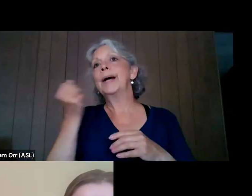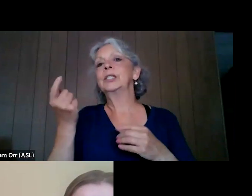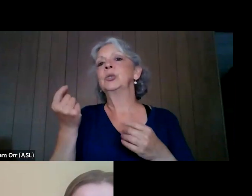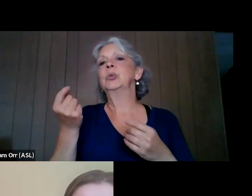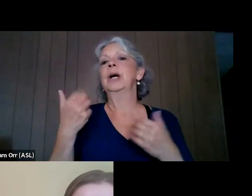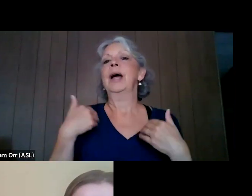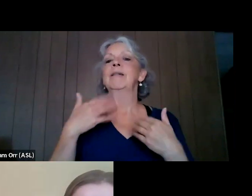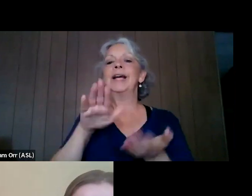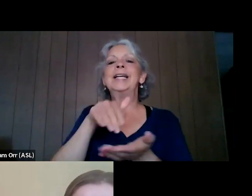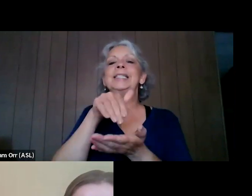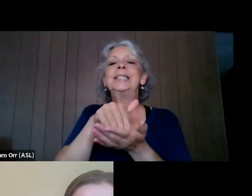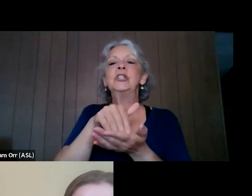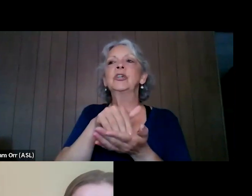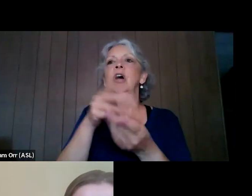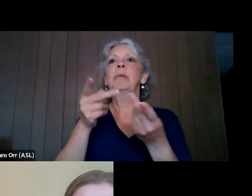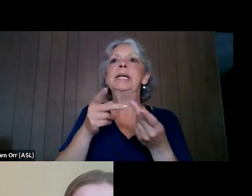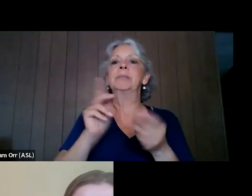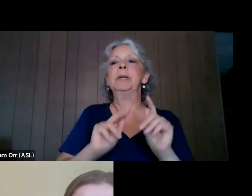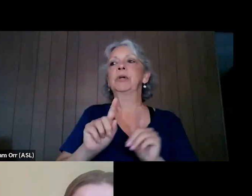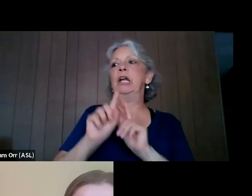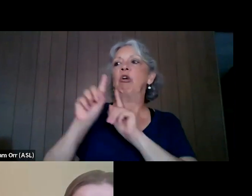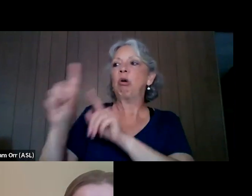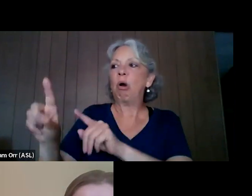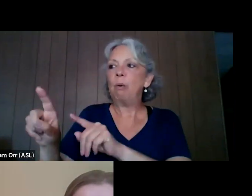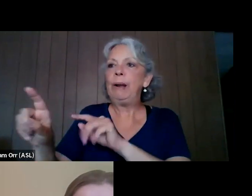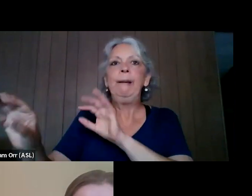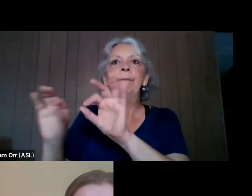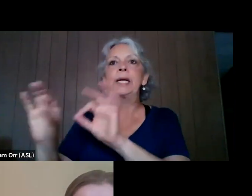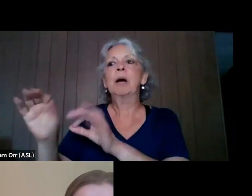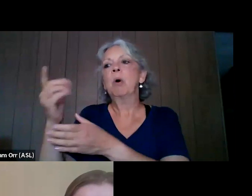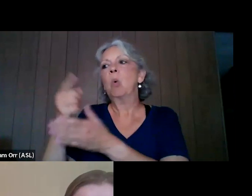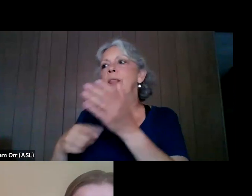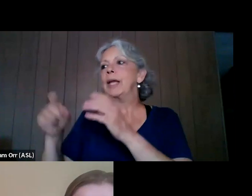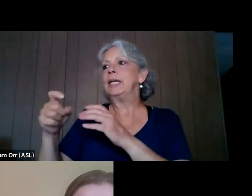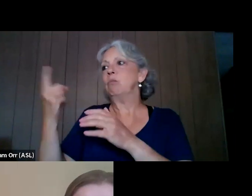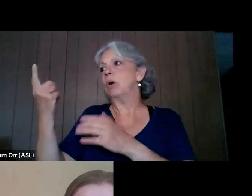a place where people can go to actually maybe pick up what they might need for the day